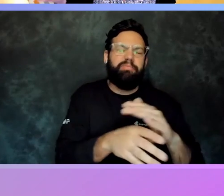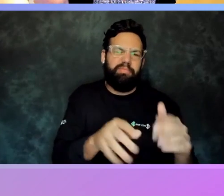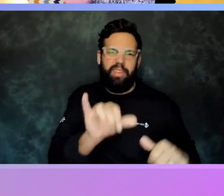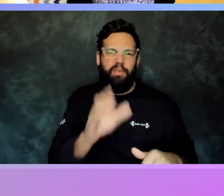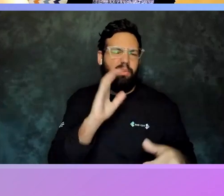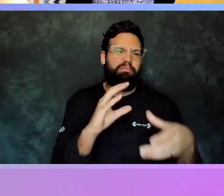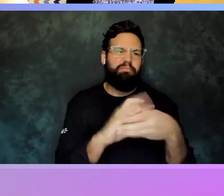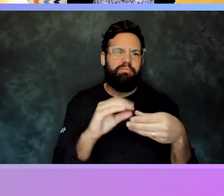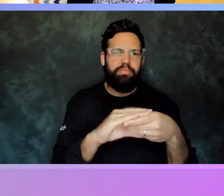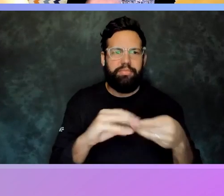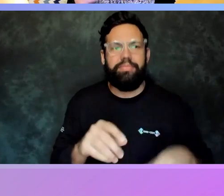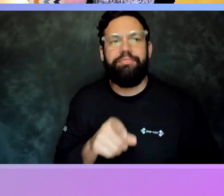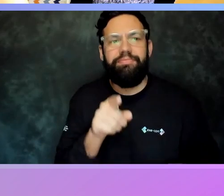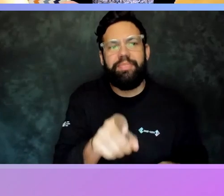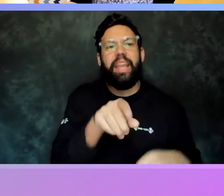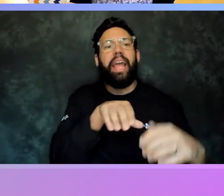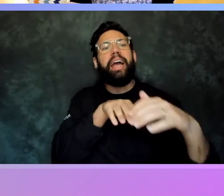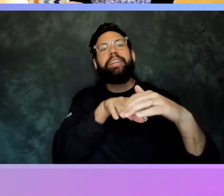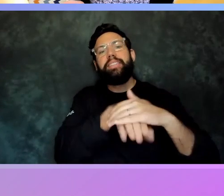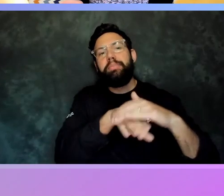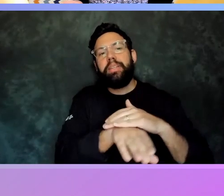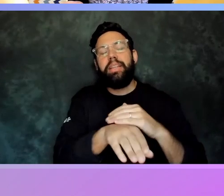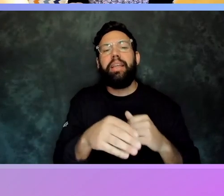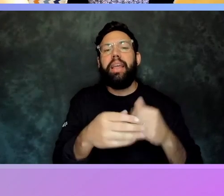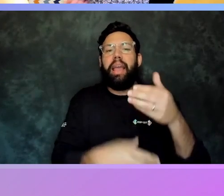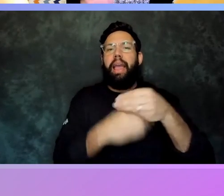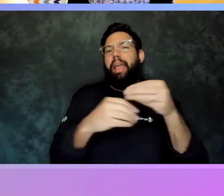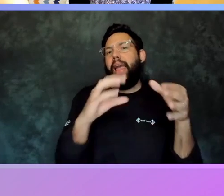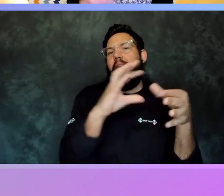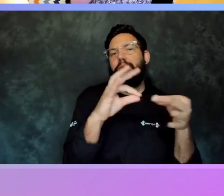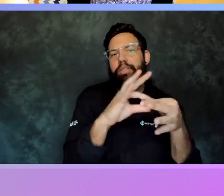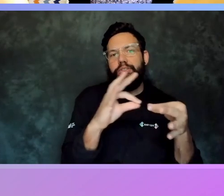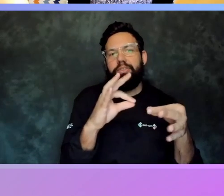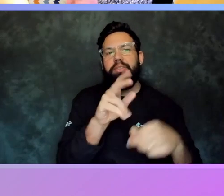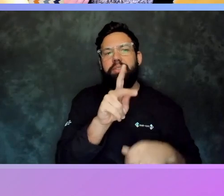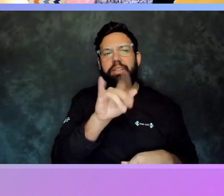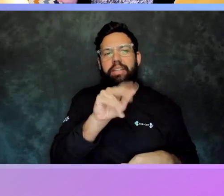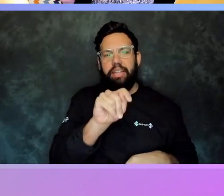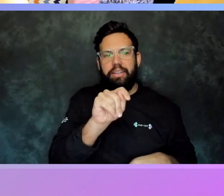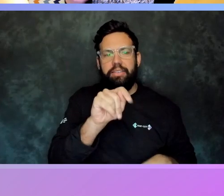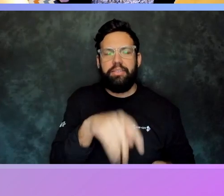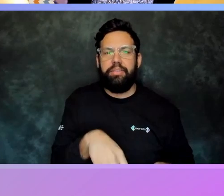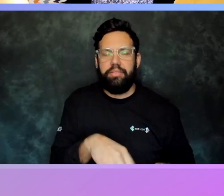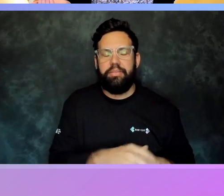number was very close to 100% of all websites are websites, inaccessible. So digital